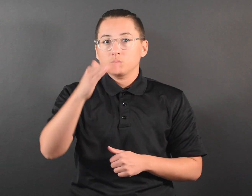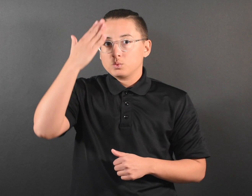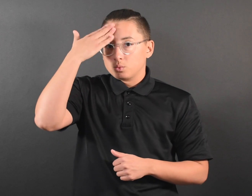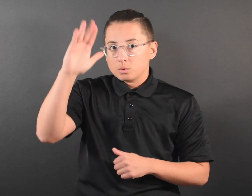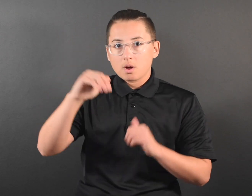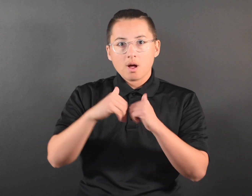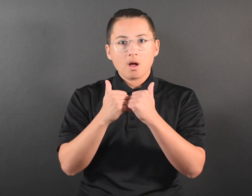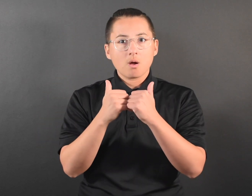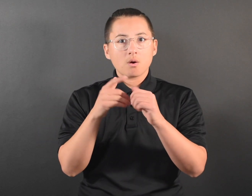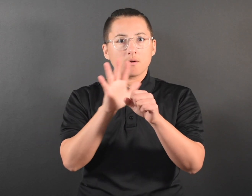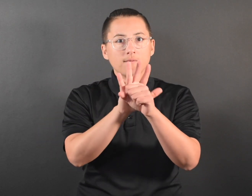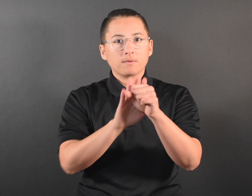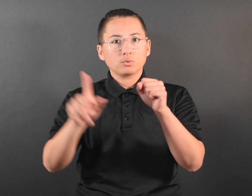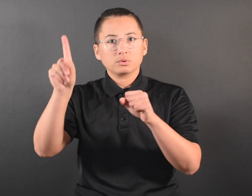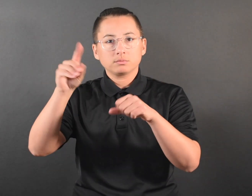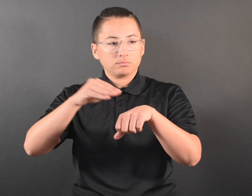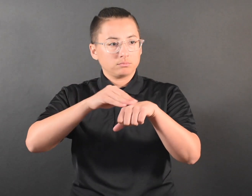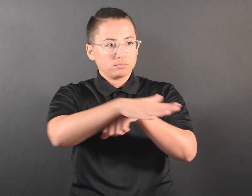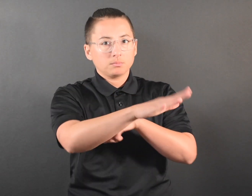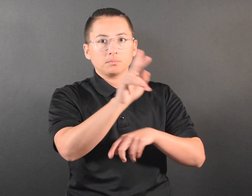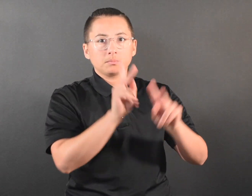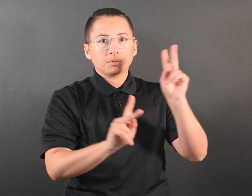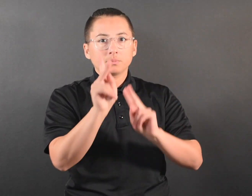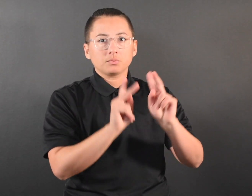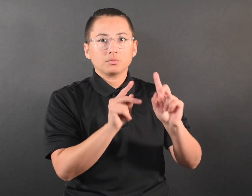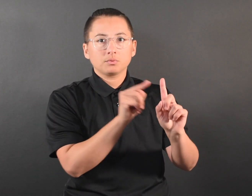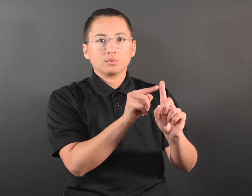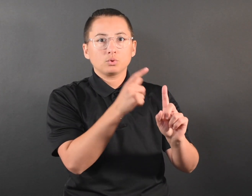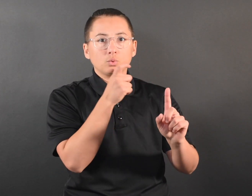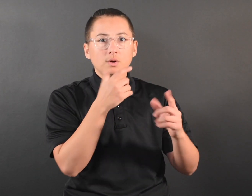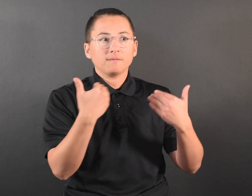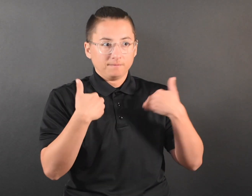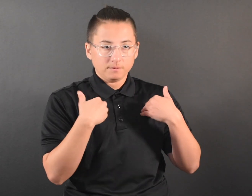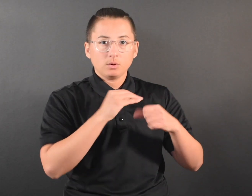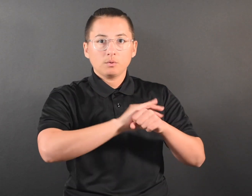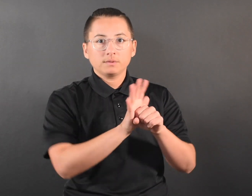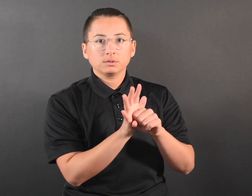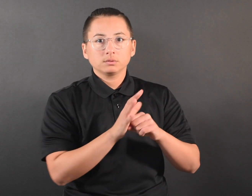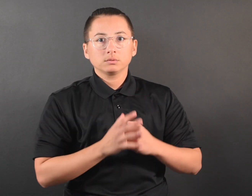We also do not know how variants may affect people who have had COVID-19.